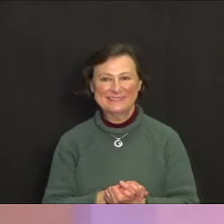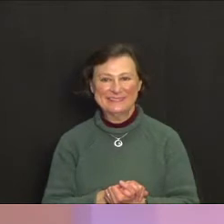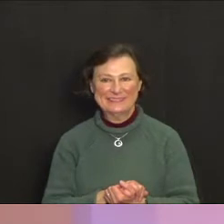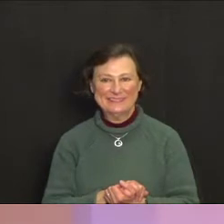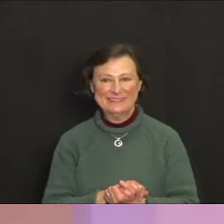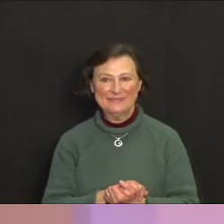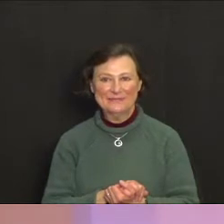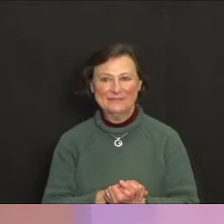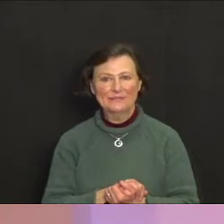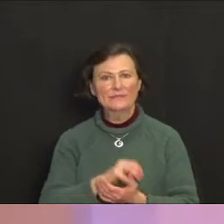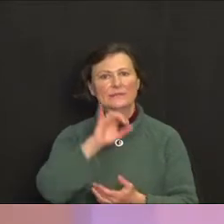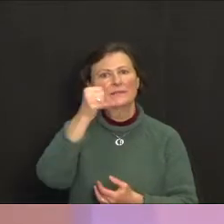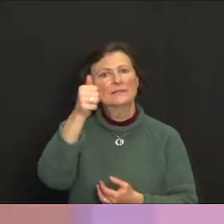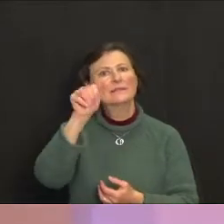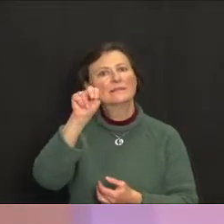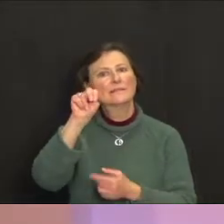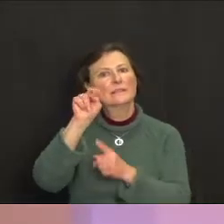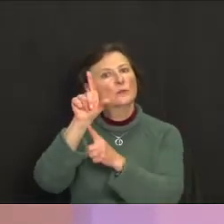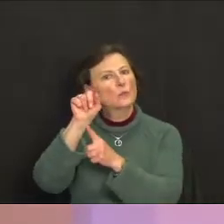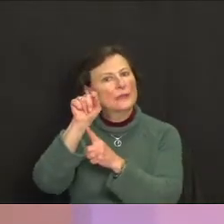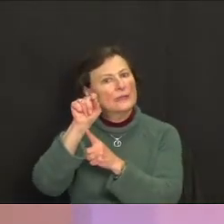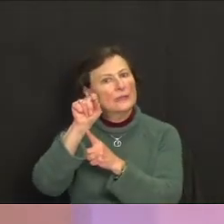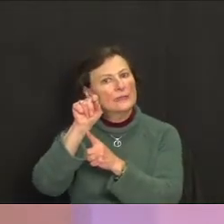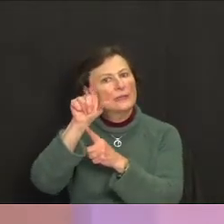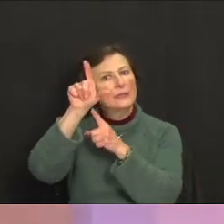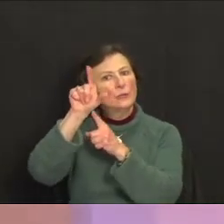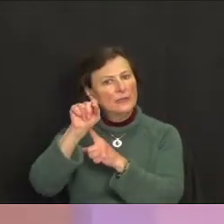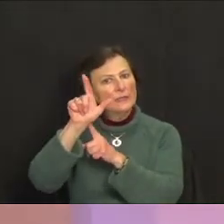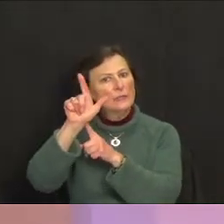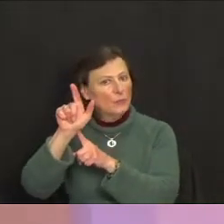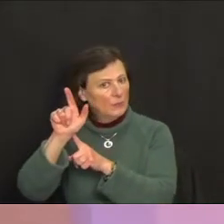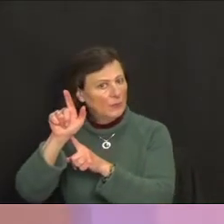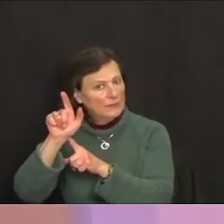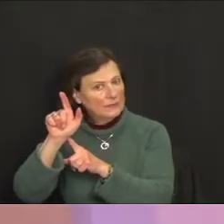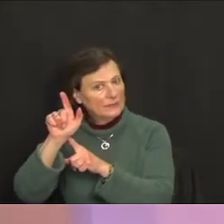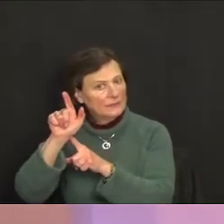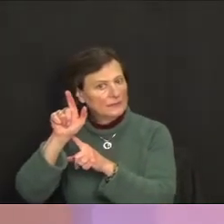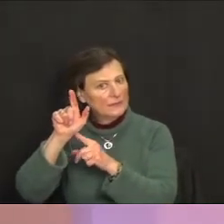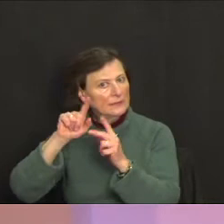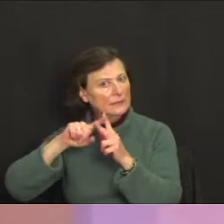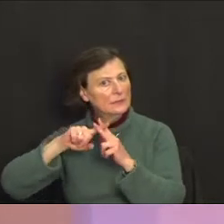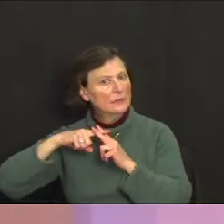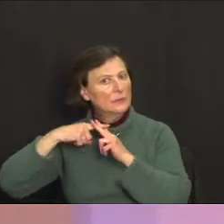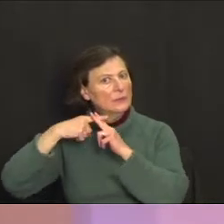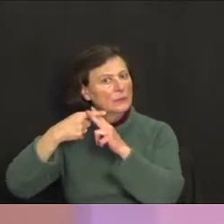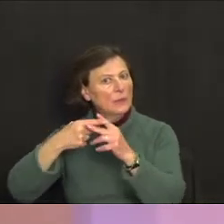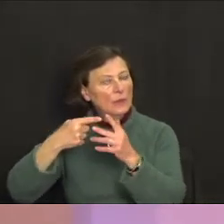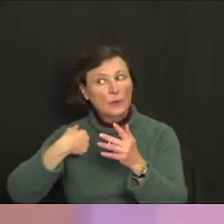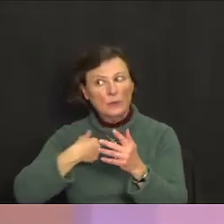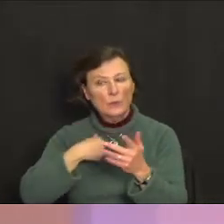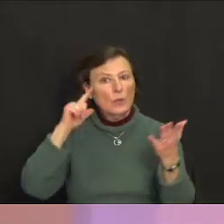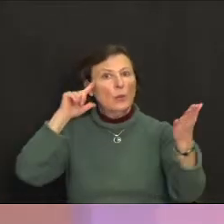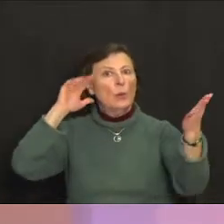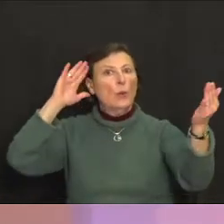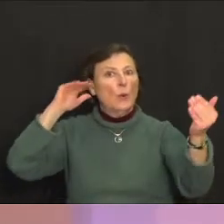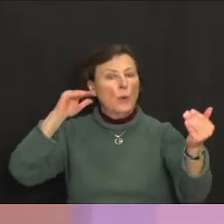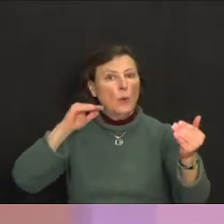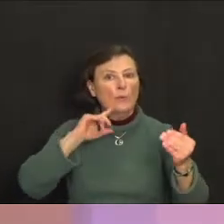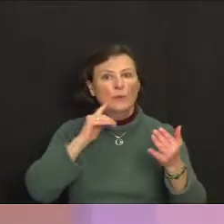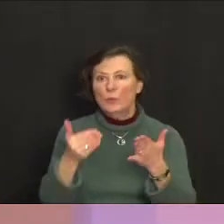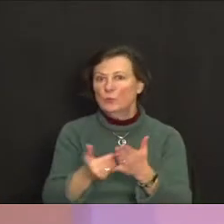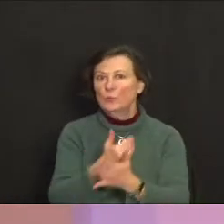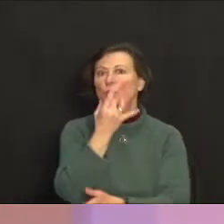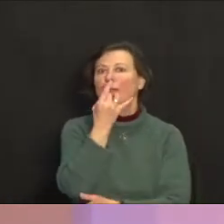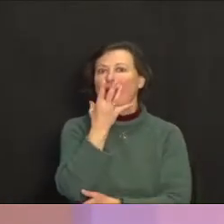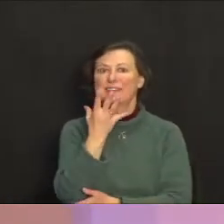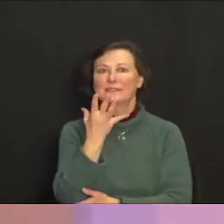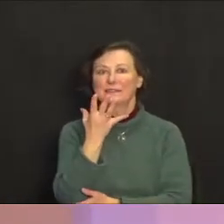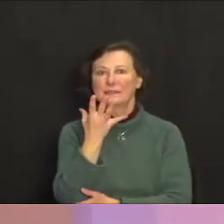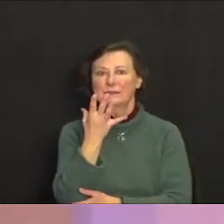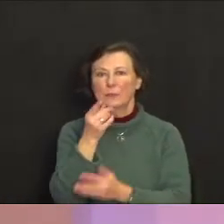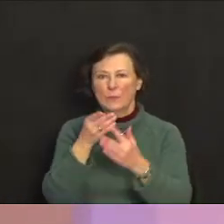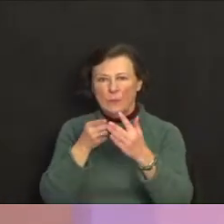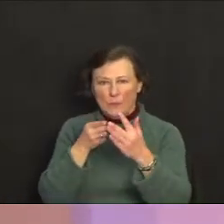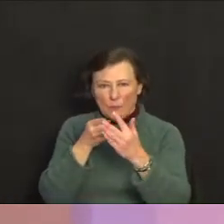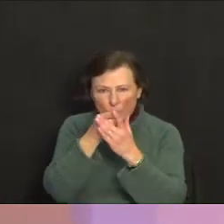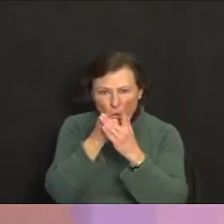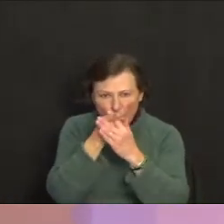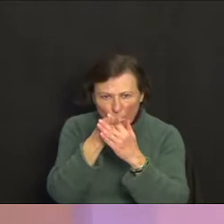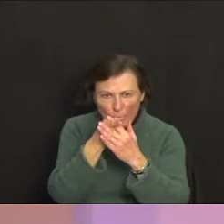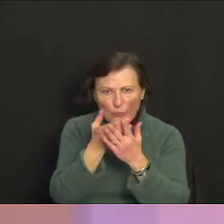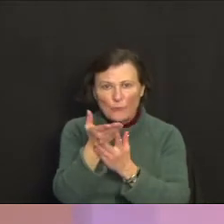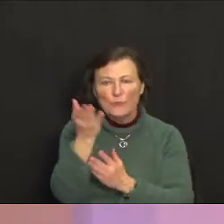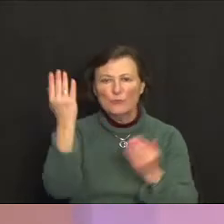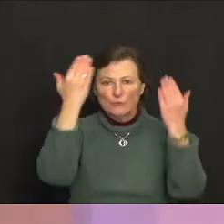January 20, 2021 starts what we hope will be a new light piercing the darkness a light of truth,